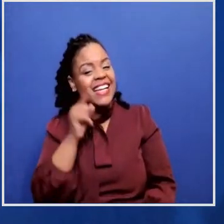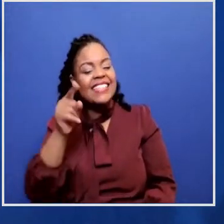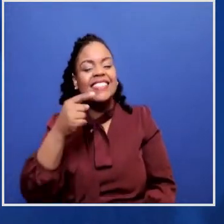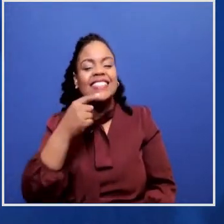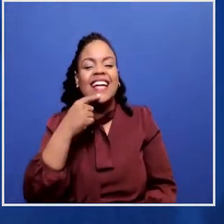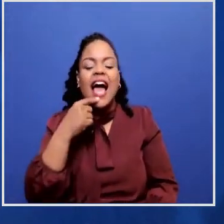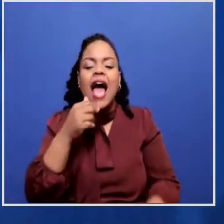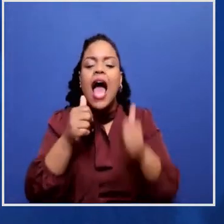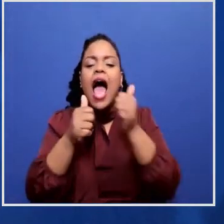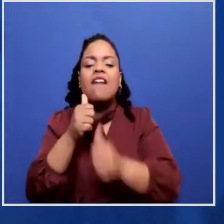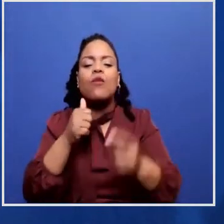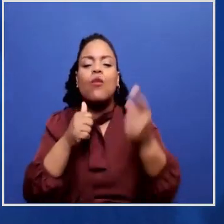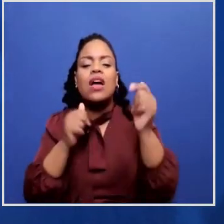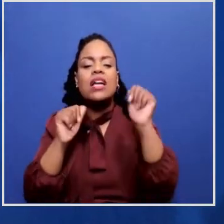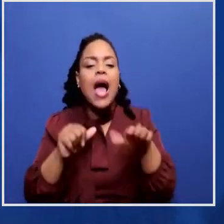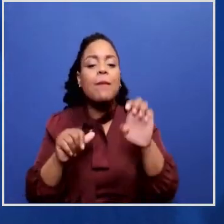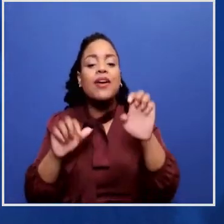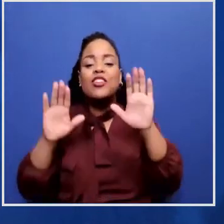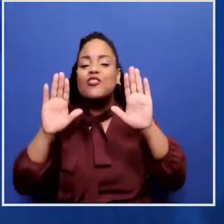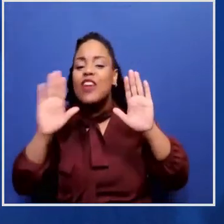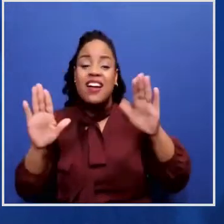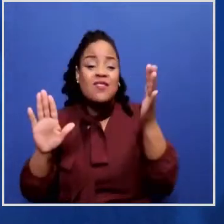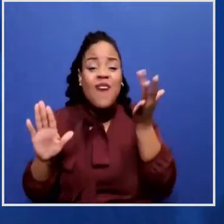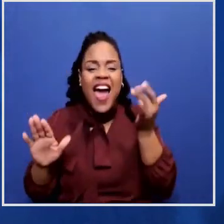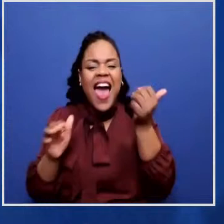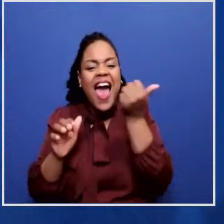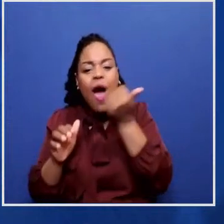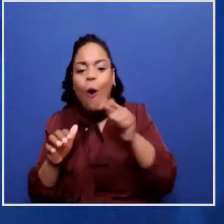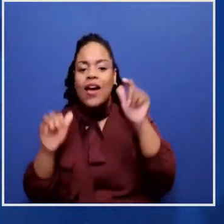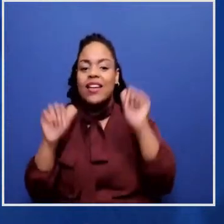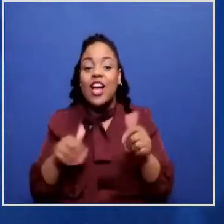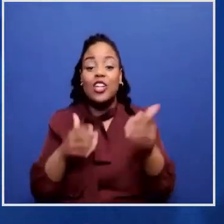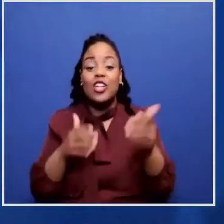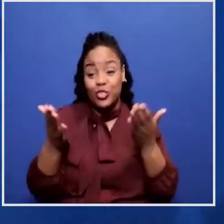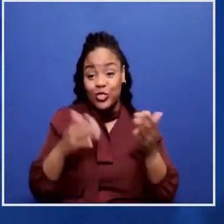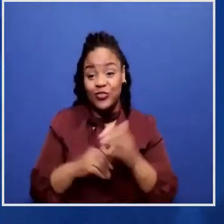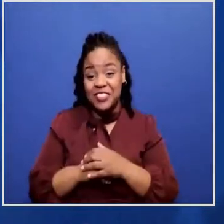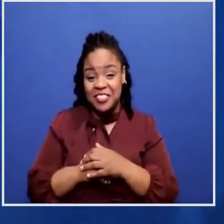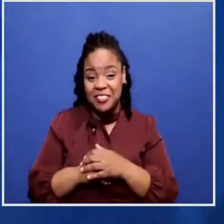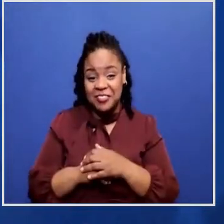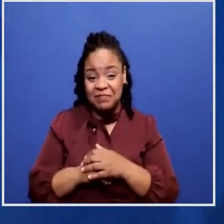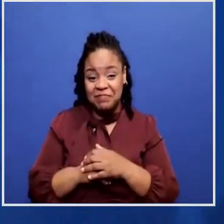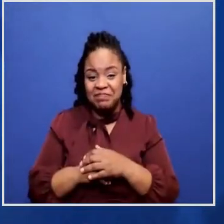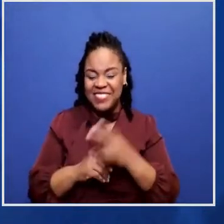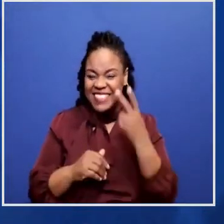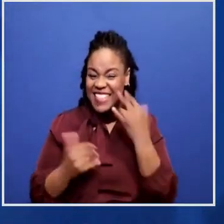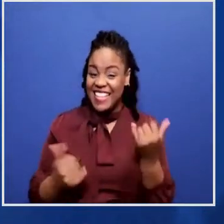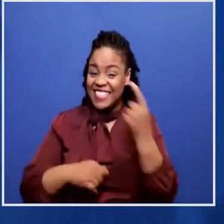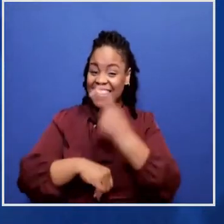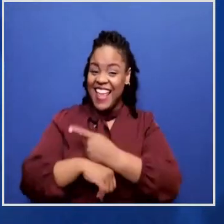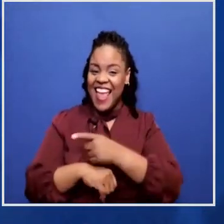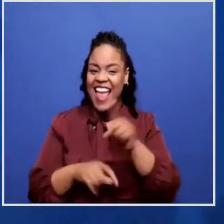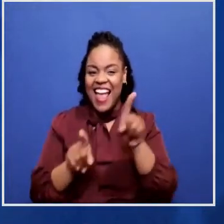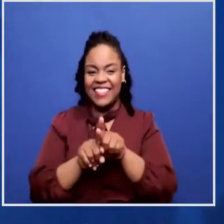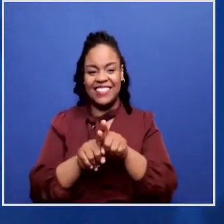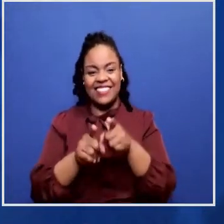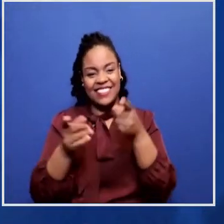SAID? MY GRANDFATHER SAID THAT